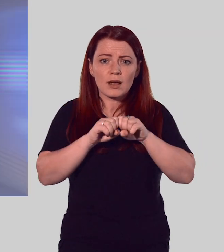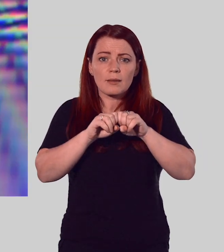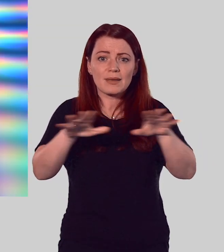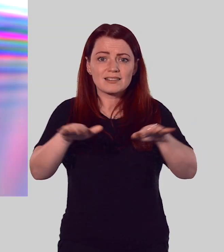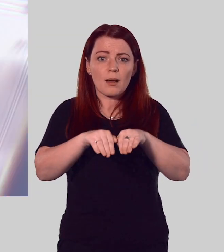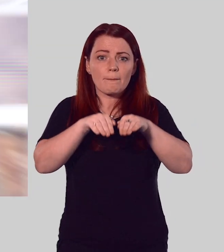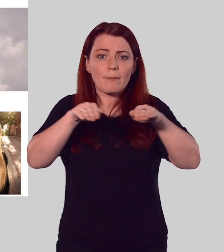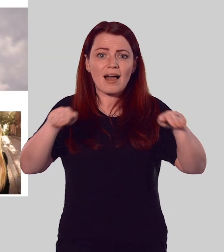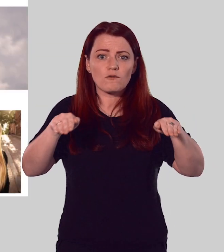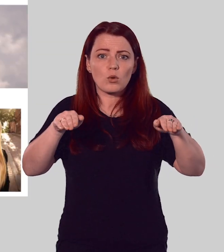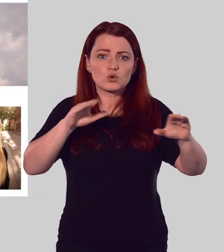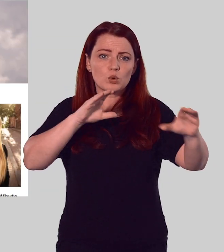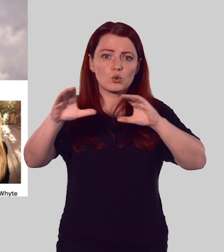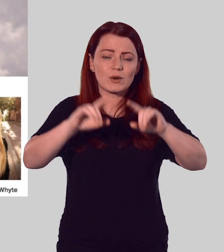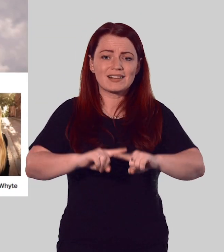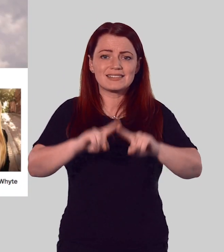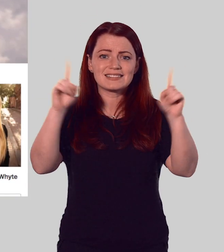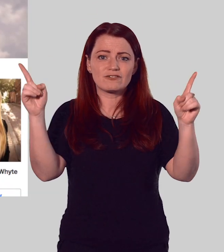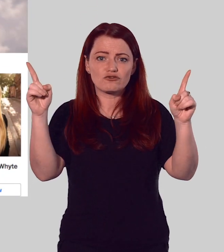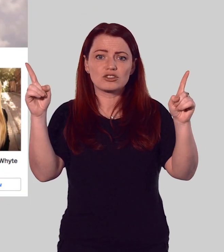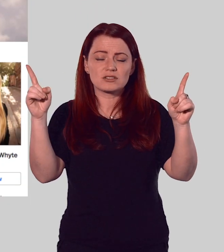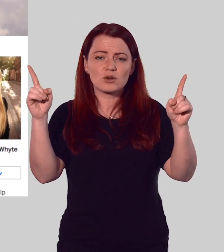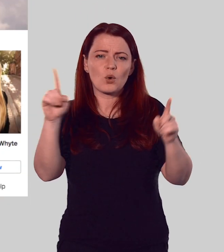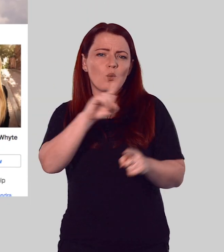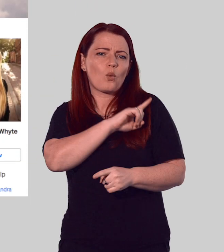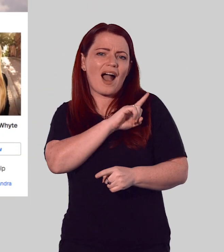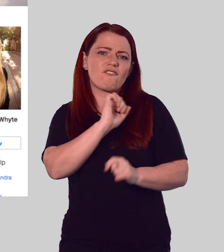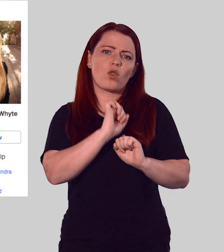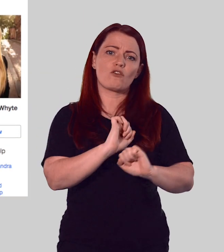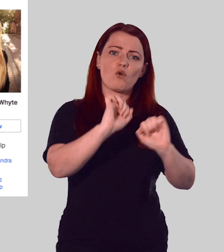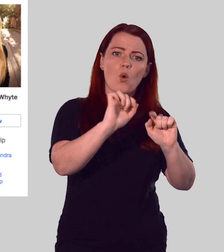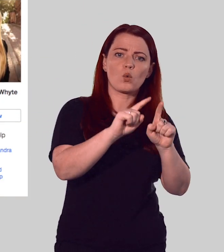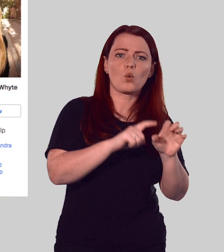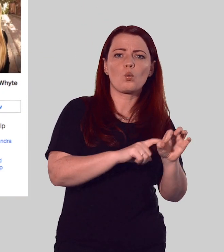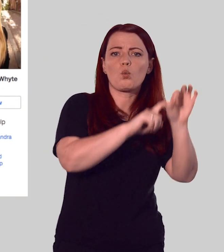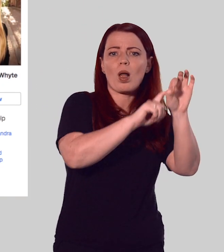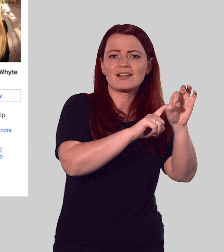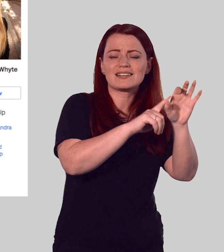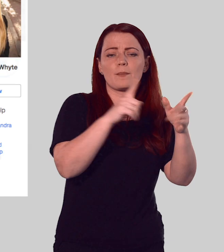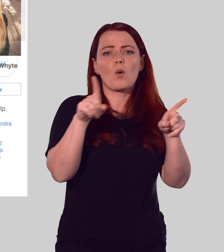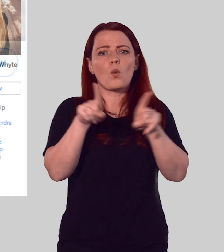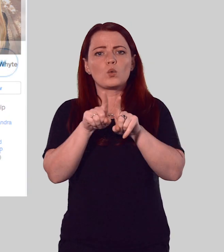story both for their distinct qualities and also so that I could target the audience.